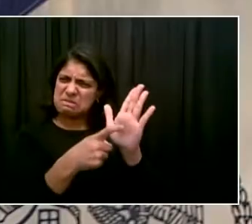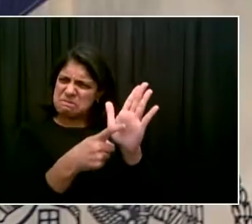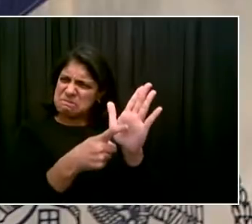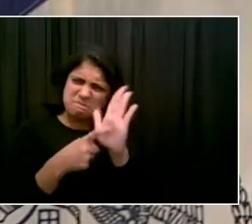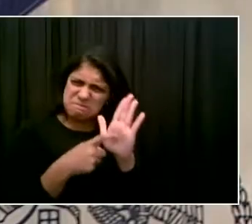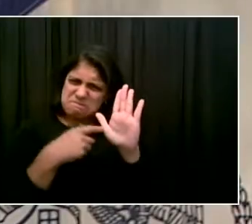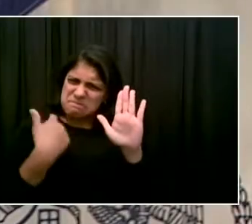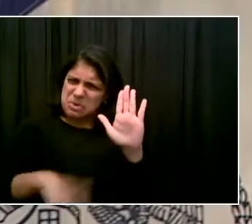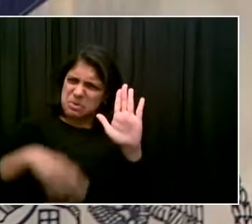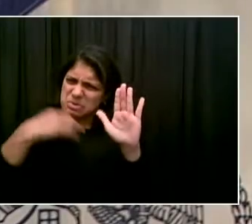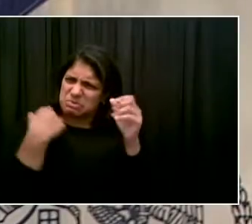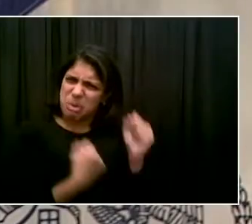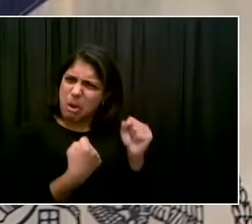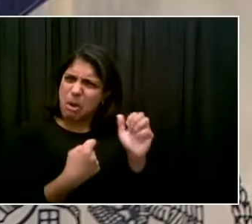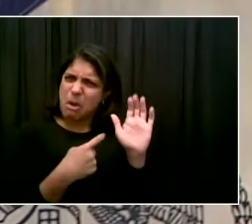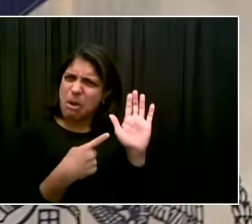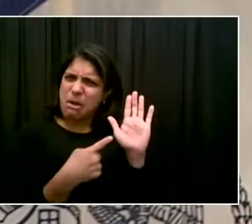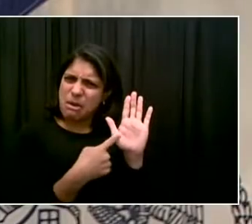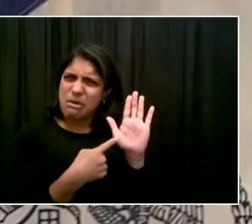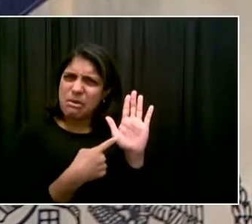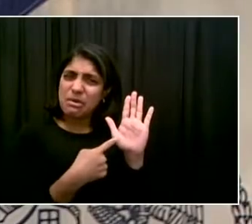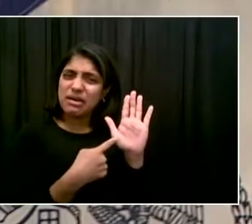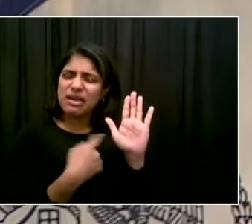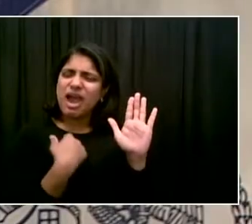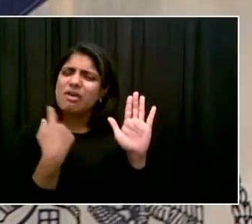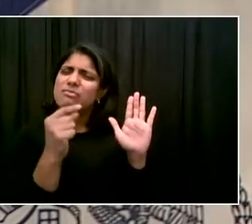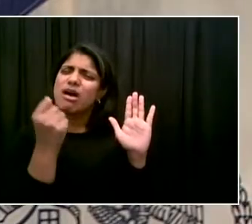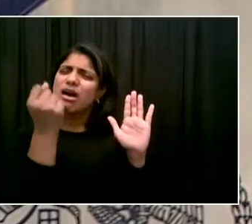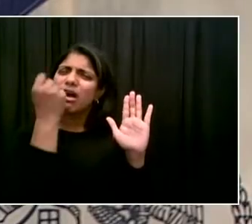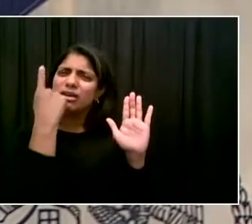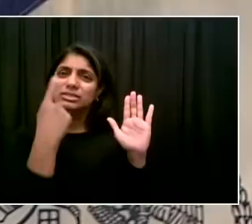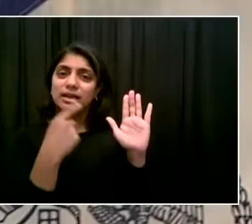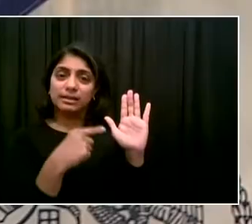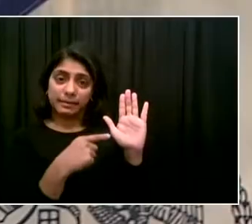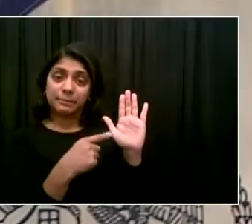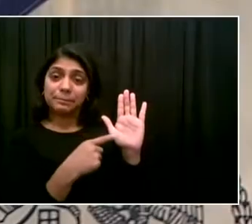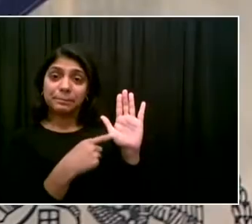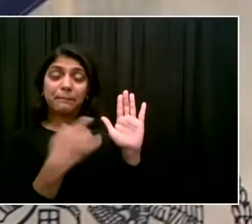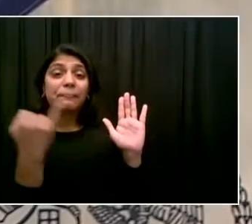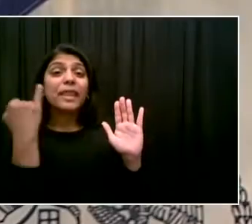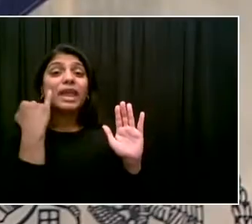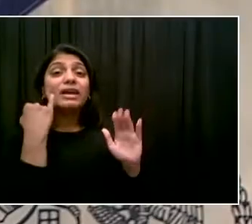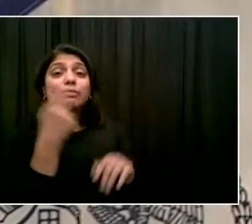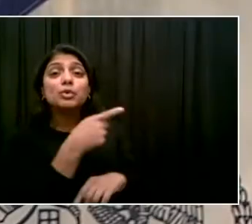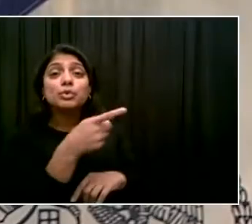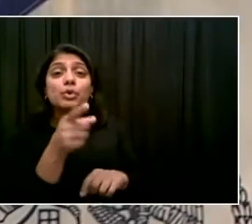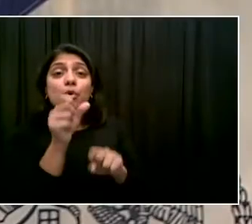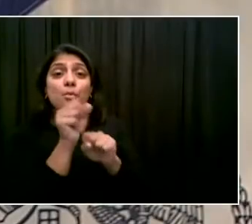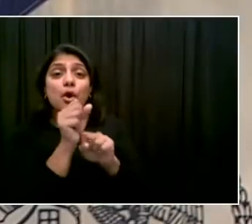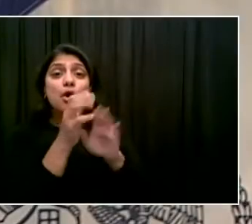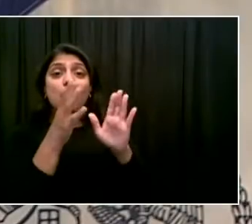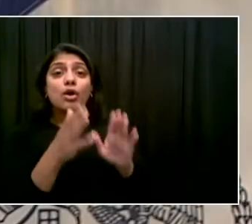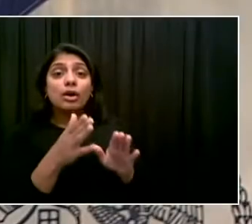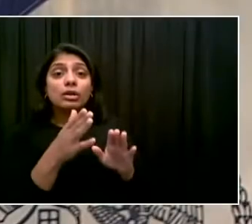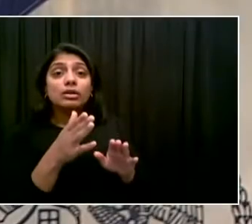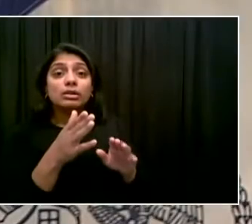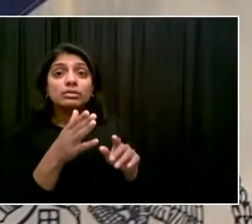NOT COME ACROSS AS SO BOLD. IF WE UNDERSTAND THE WAY THIS POLICY IS BEING ACTED CORRECTLY